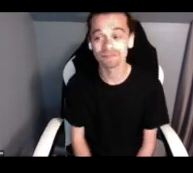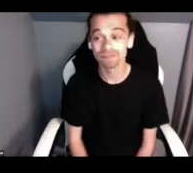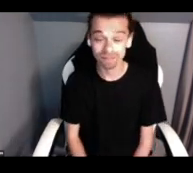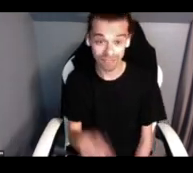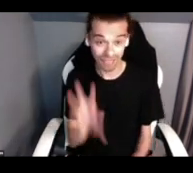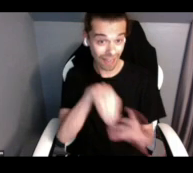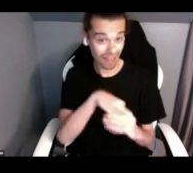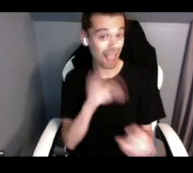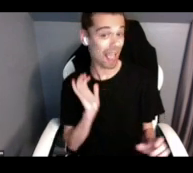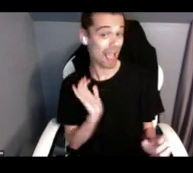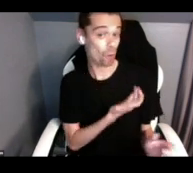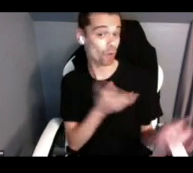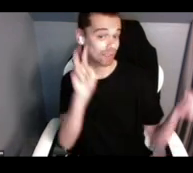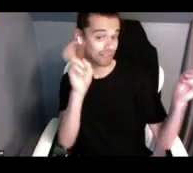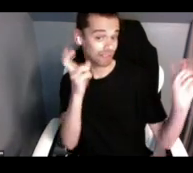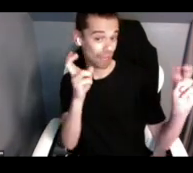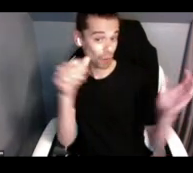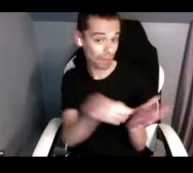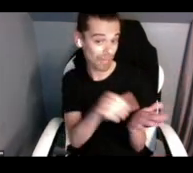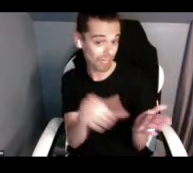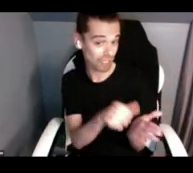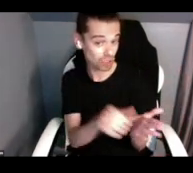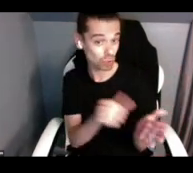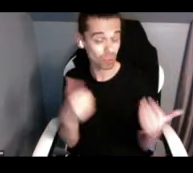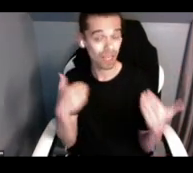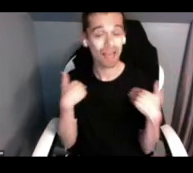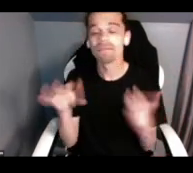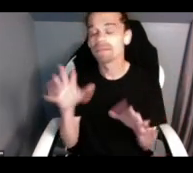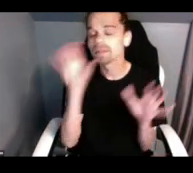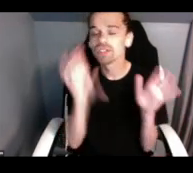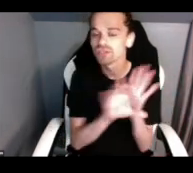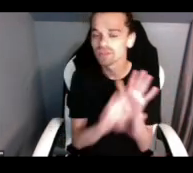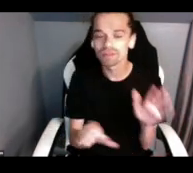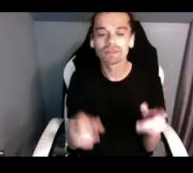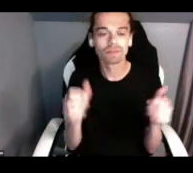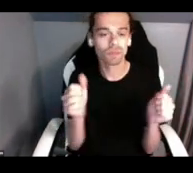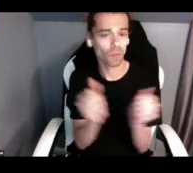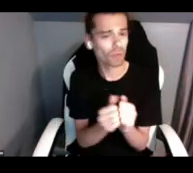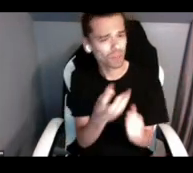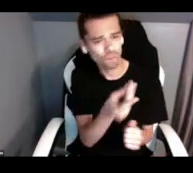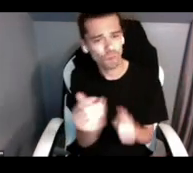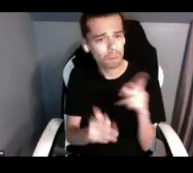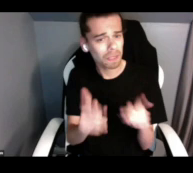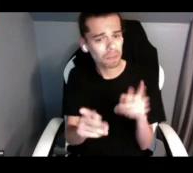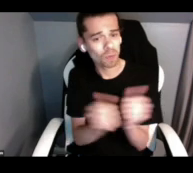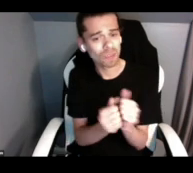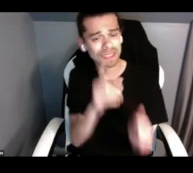we have an image which includes four individuals with disabilities of varying conditions.